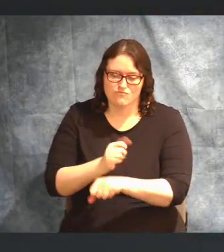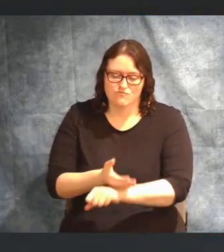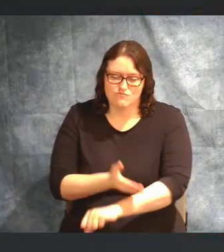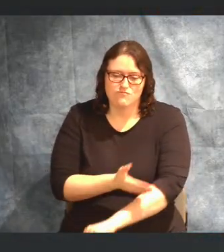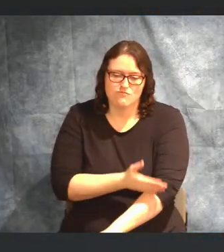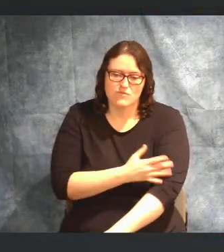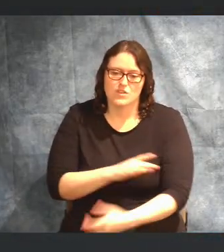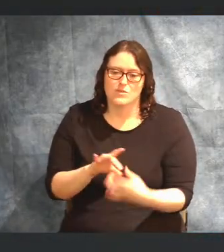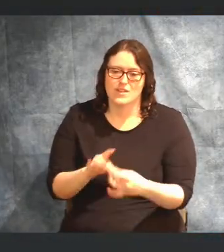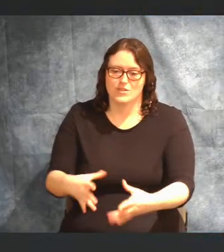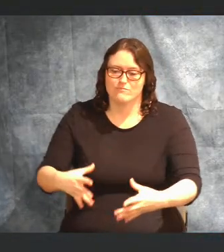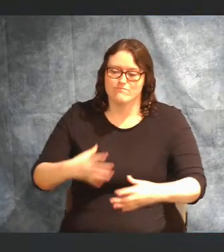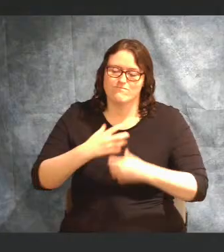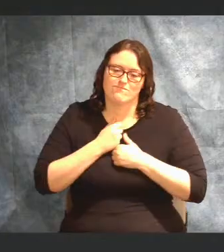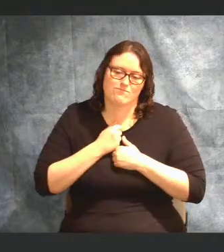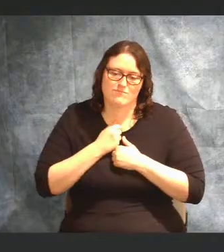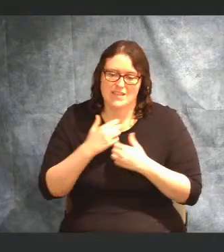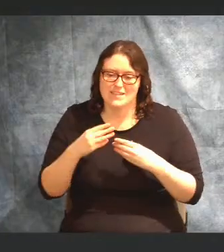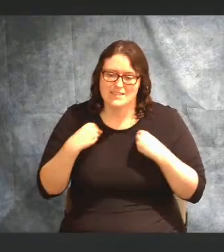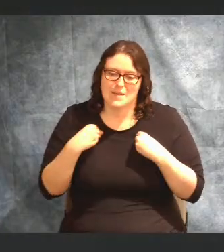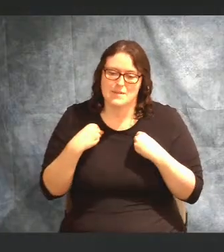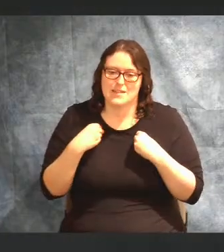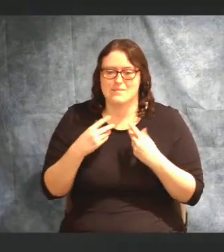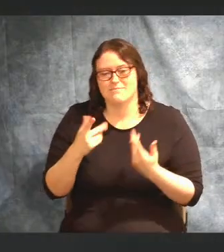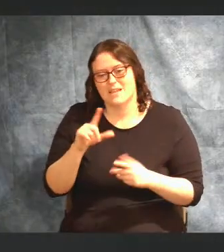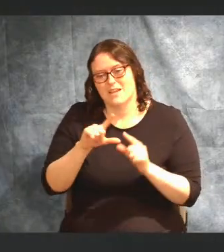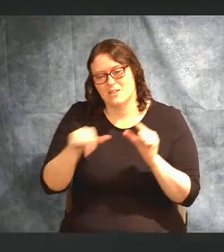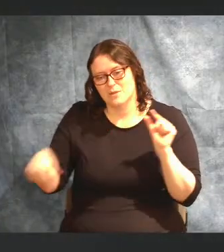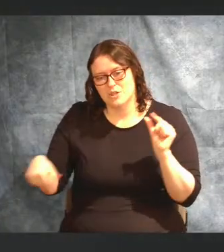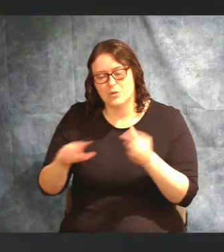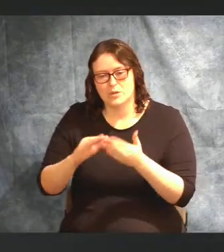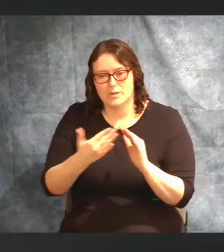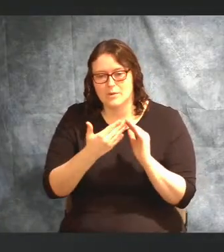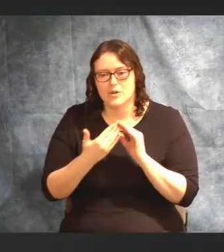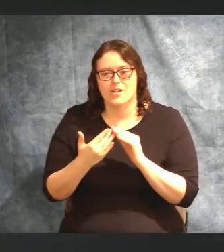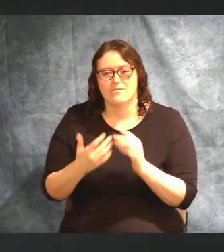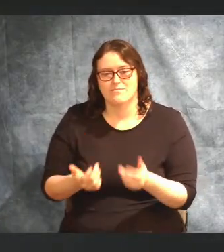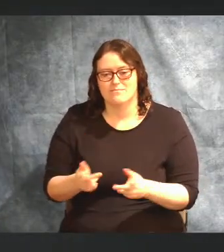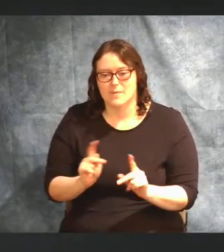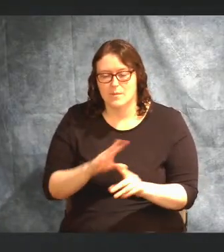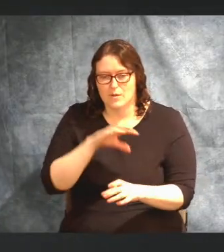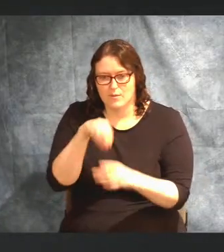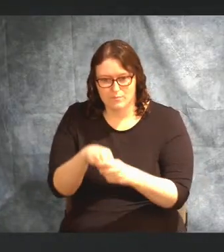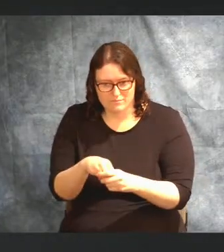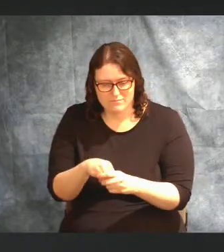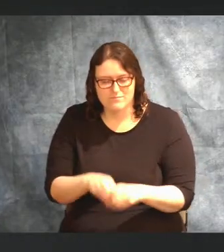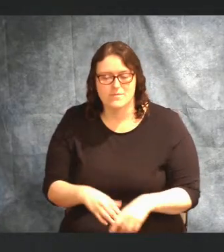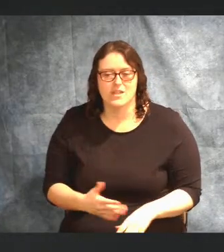embracing people from the LGBTQ community and the work that has been done and the progress